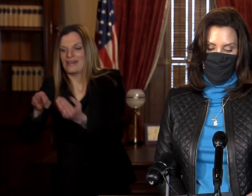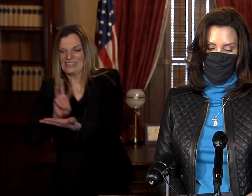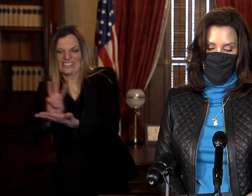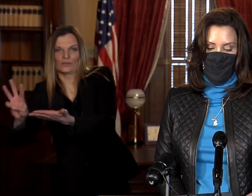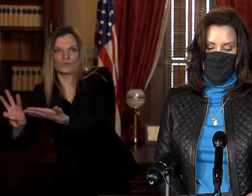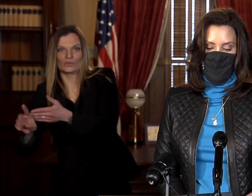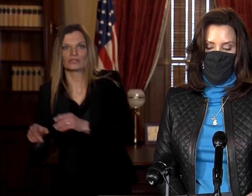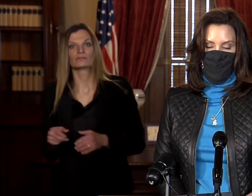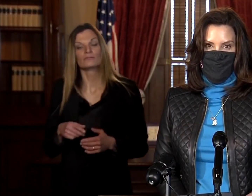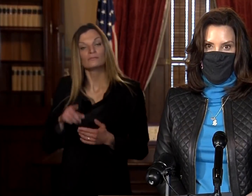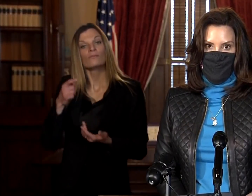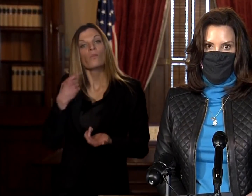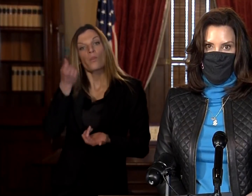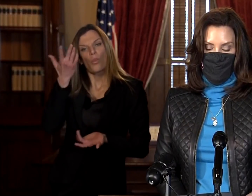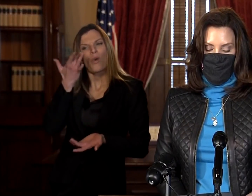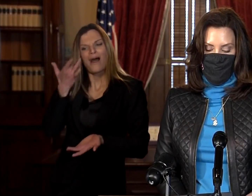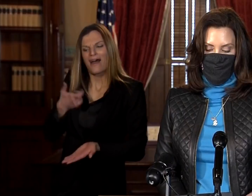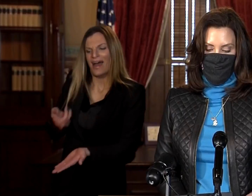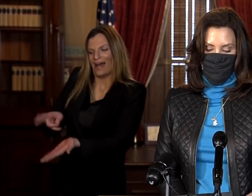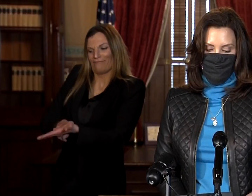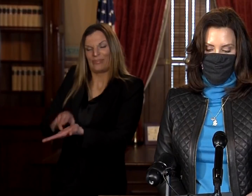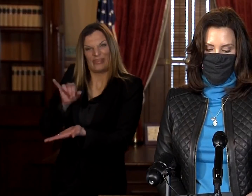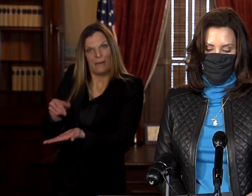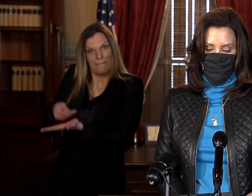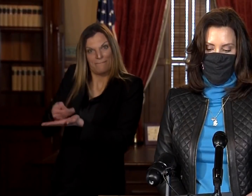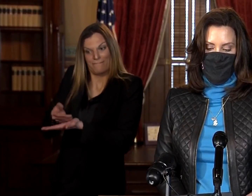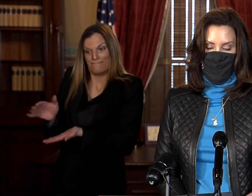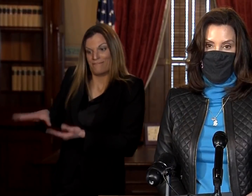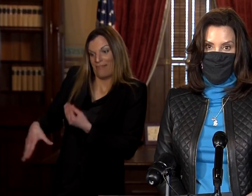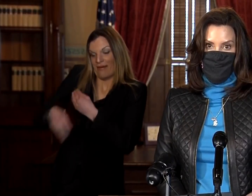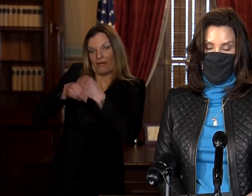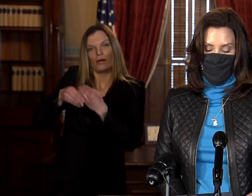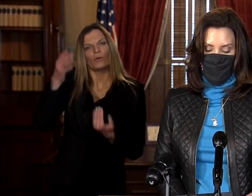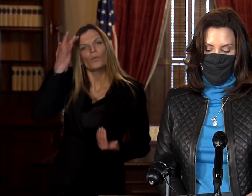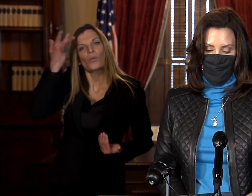This is the right thing to do and will help Michiganders and will help Michiganders across the state who have lost across the state who have lost work as a result of the work as a result of the pandemic.